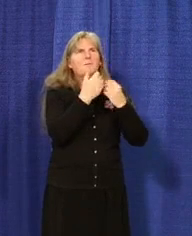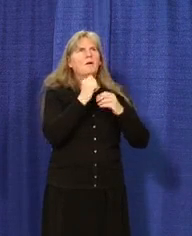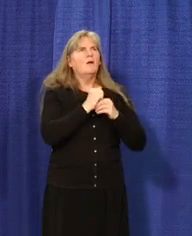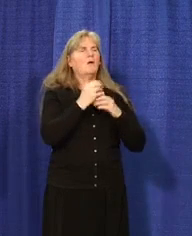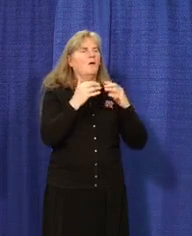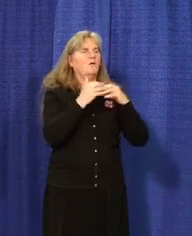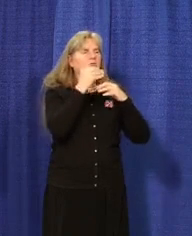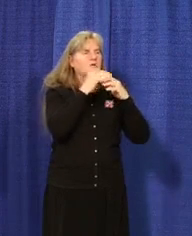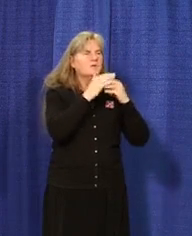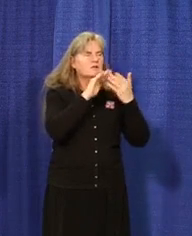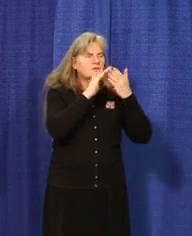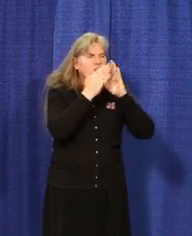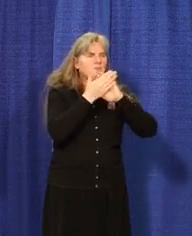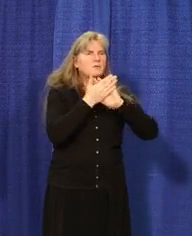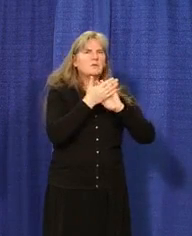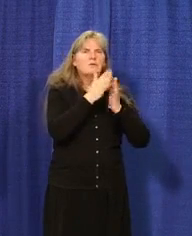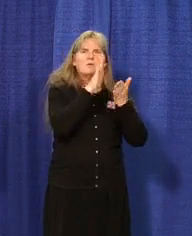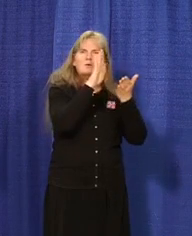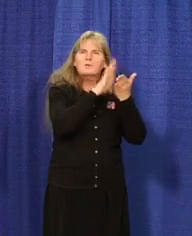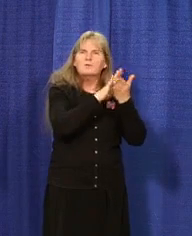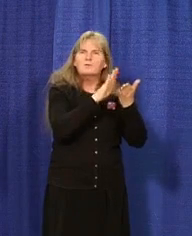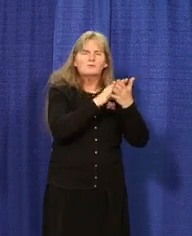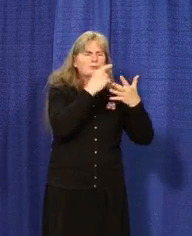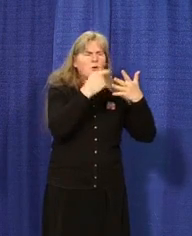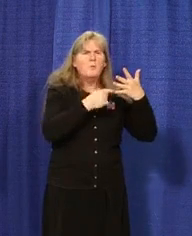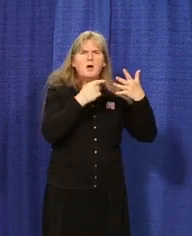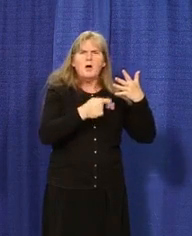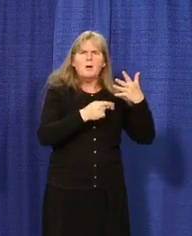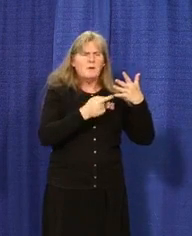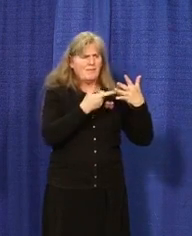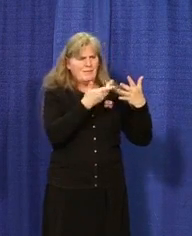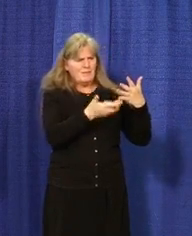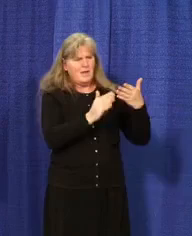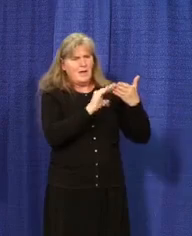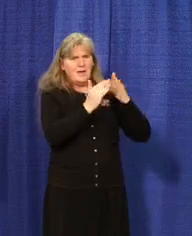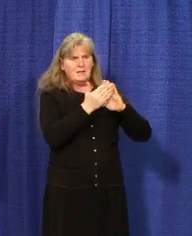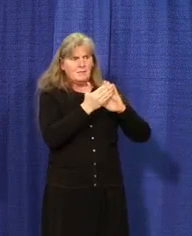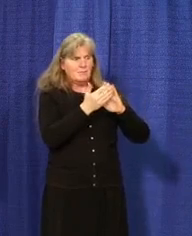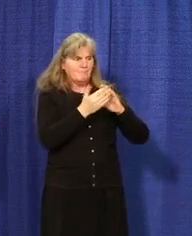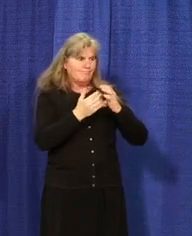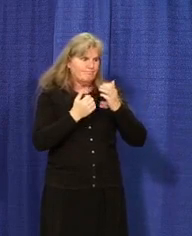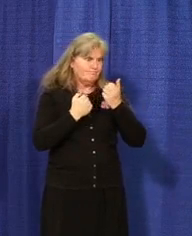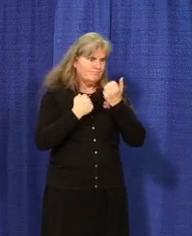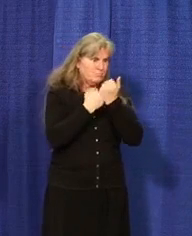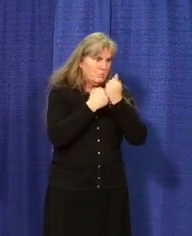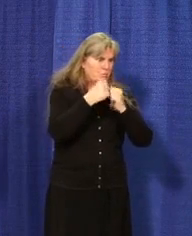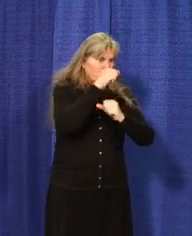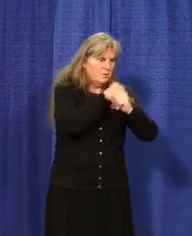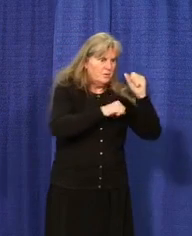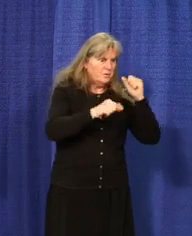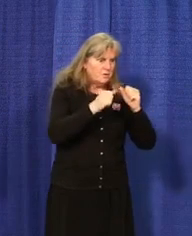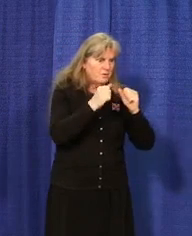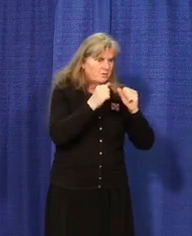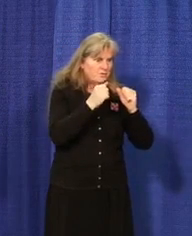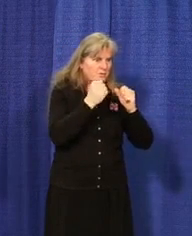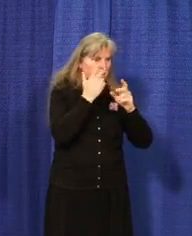there, the school. What we are seeing is a community coming together to make sure people are safe and I